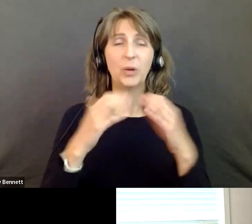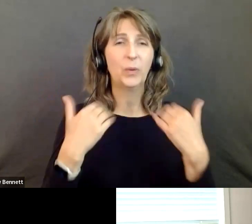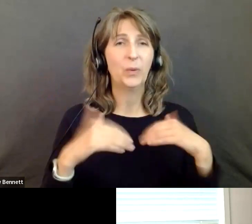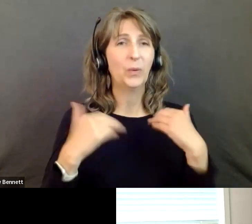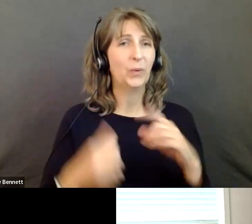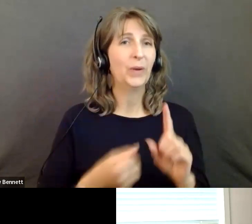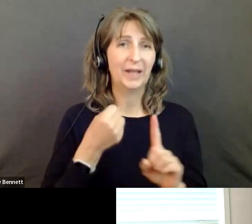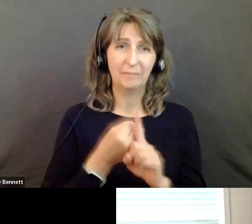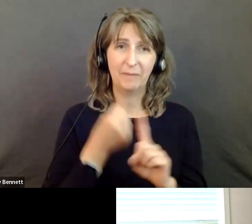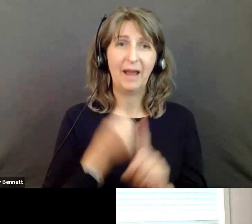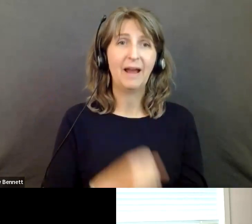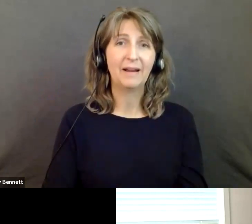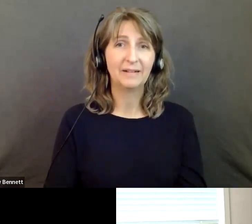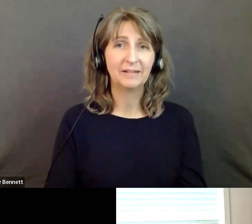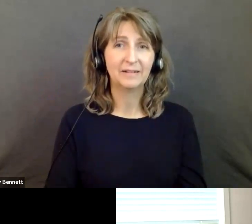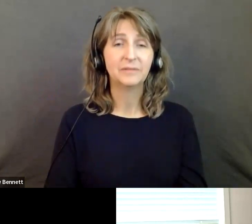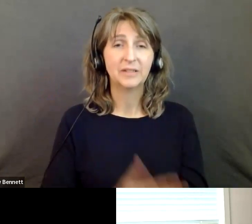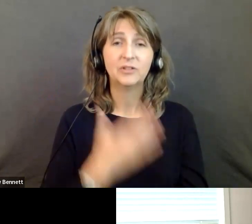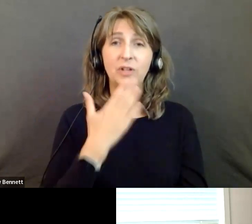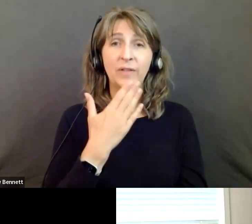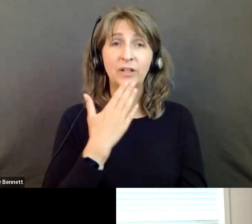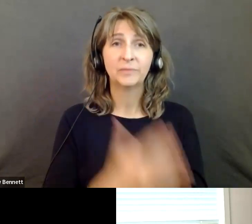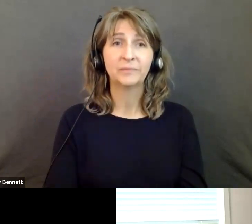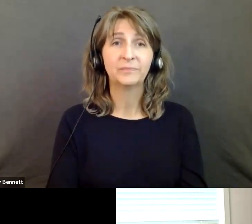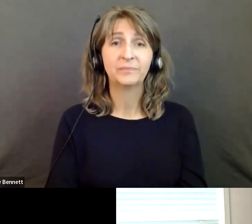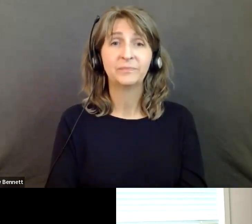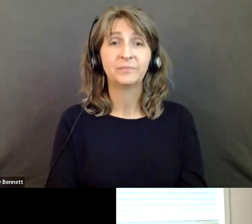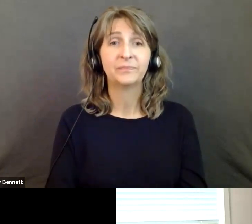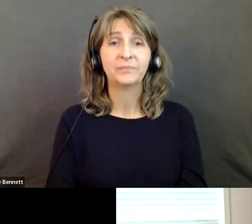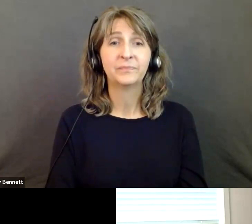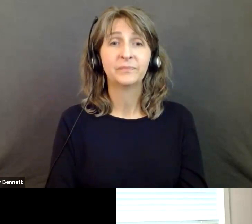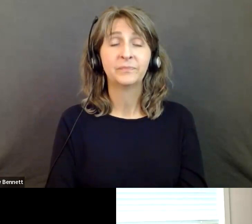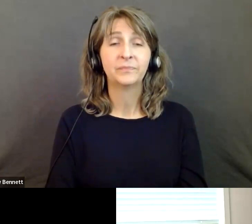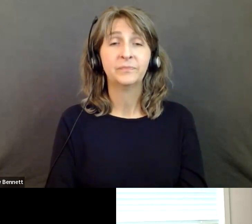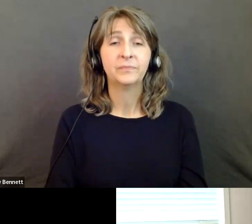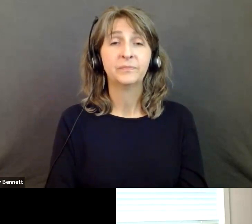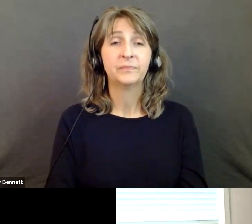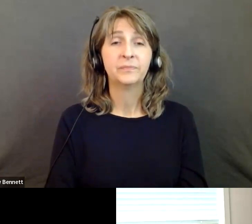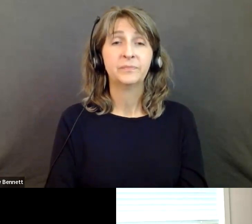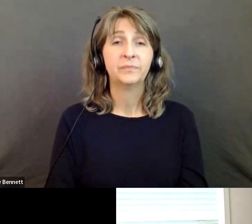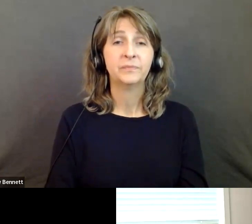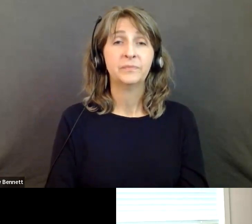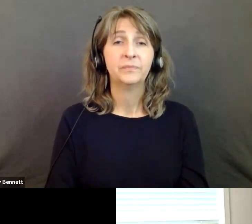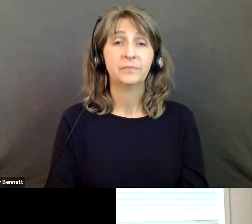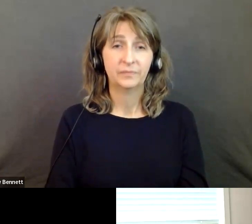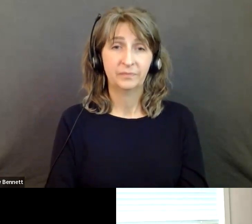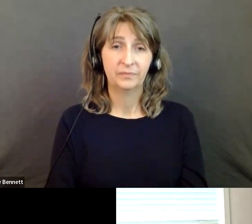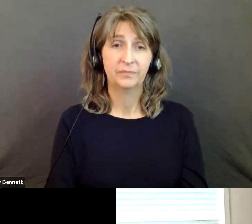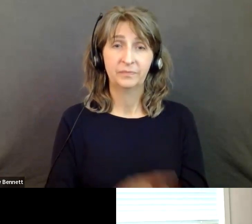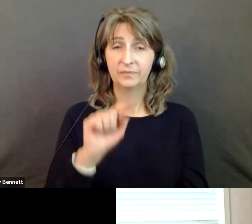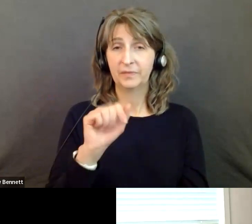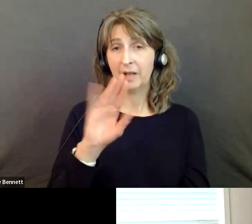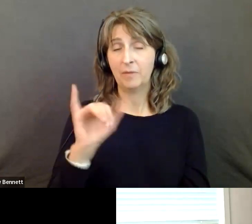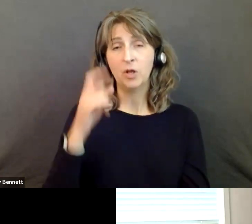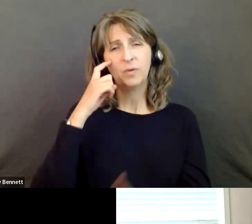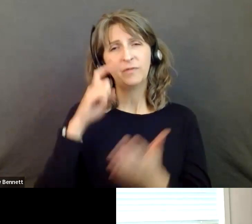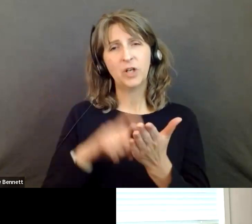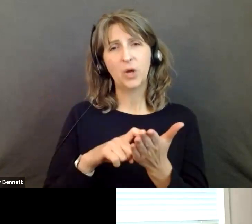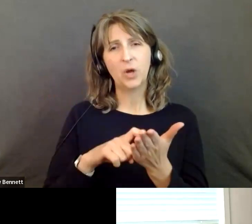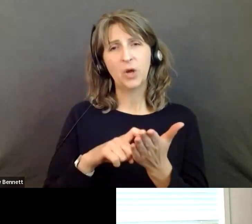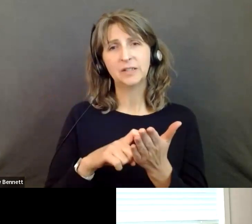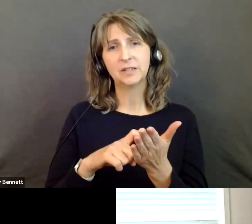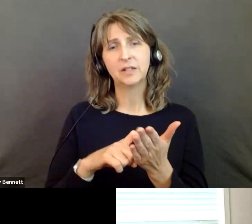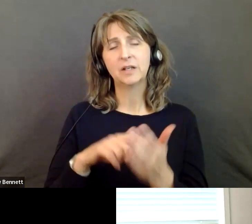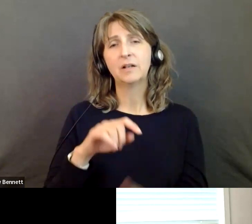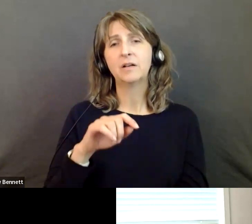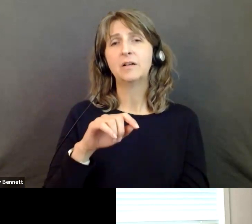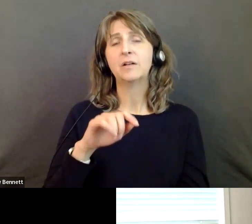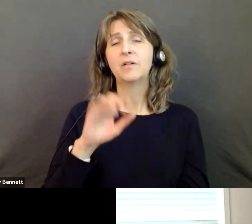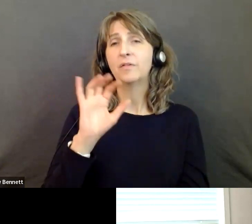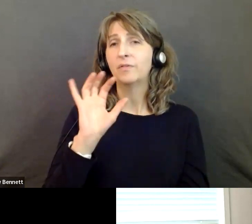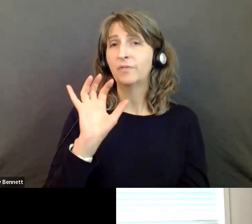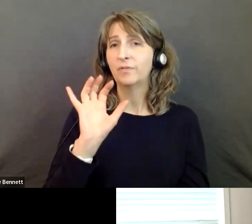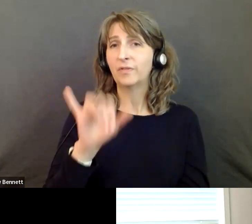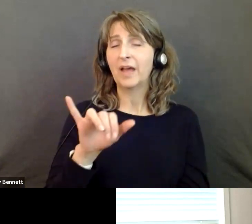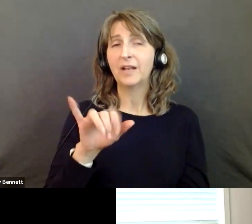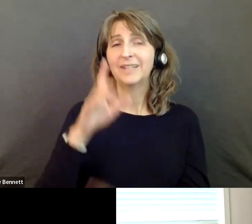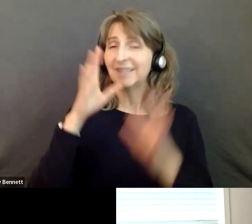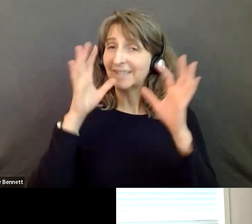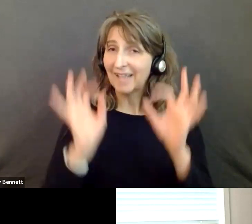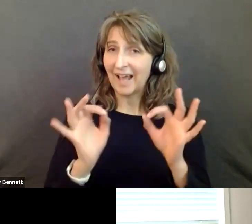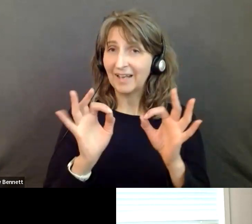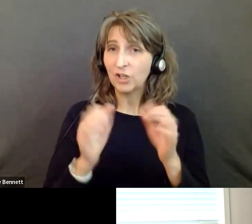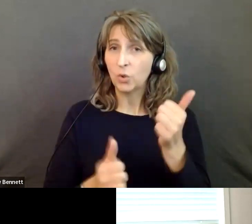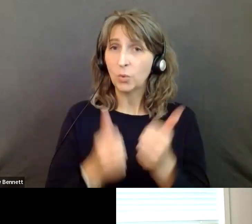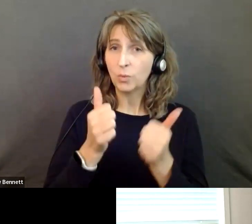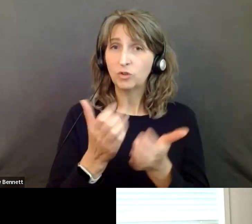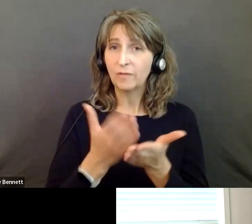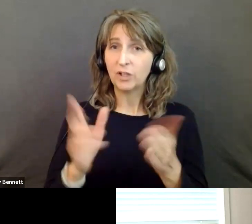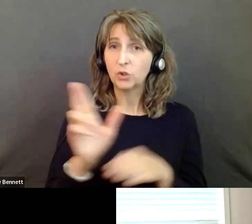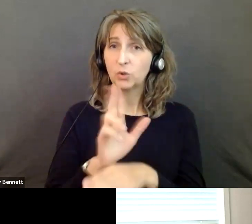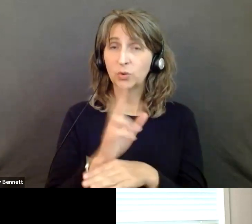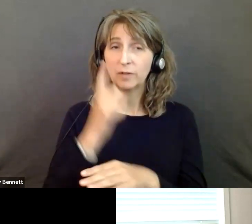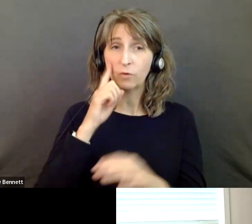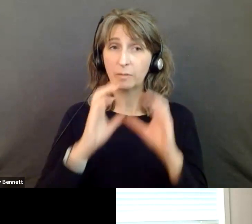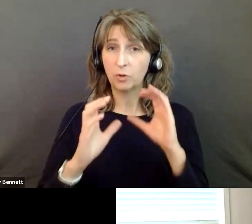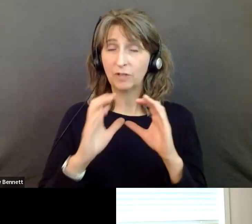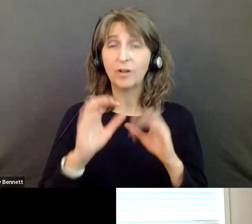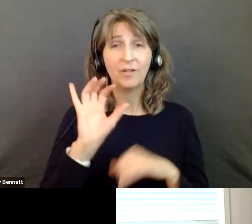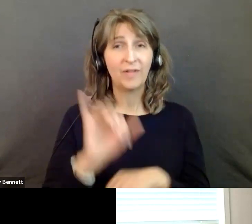Right. And I'm and I mean what we notice a lot about augmented communication. Is that making the decision of which device to use is only one problem.